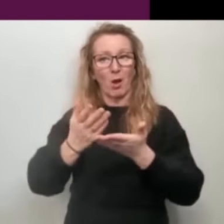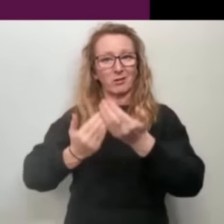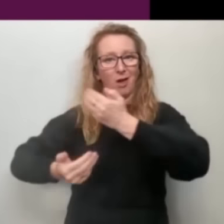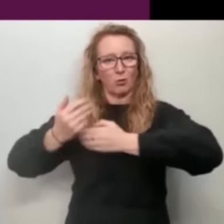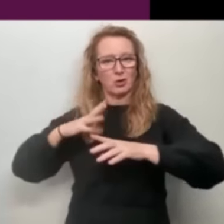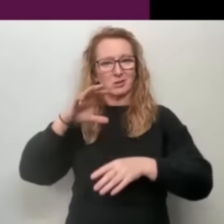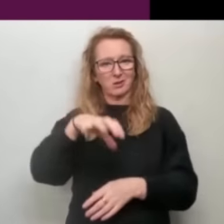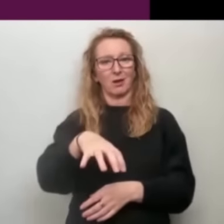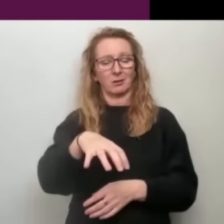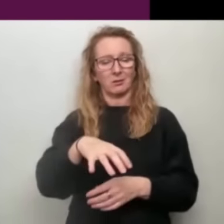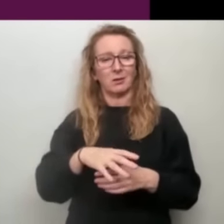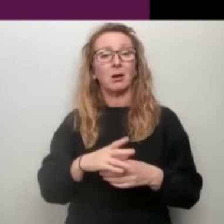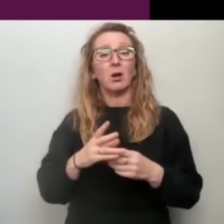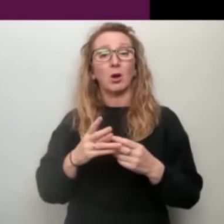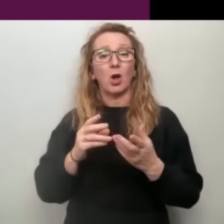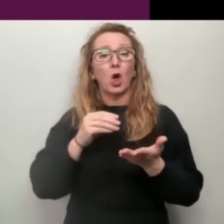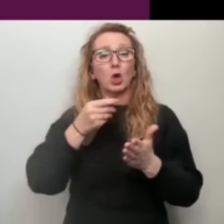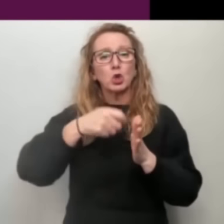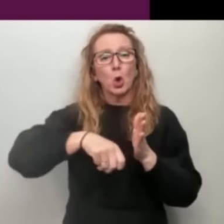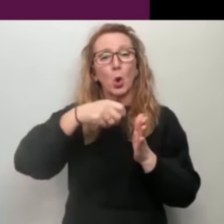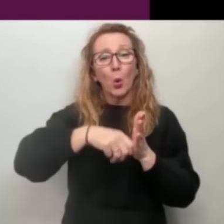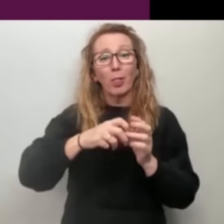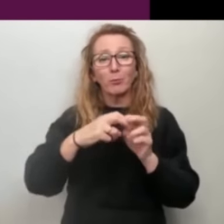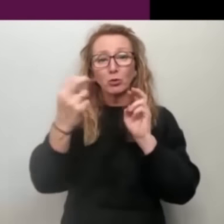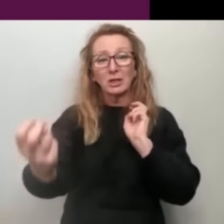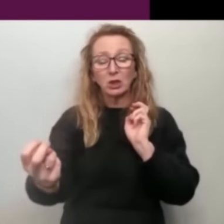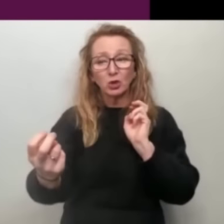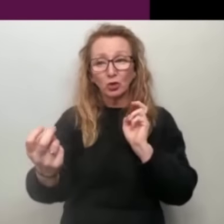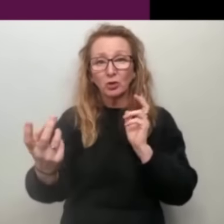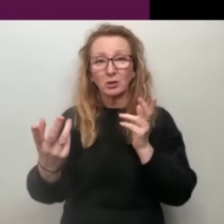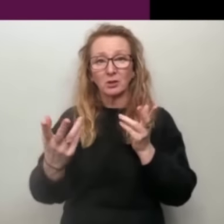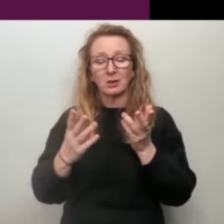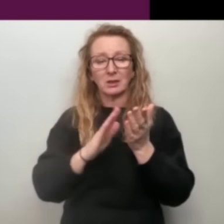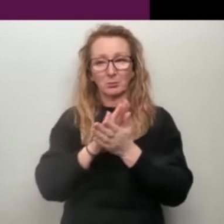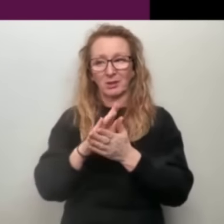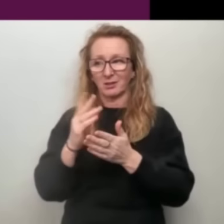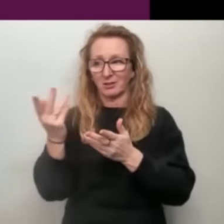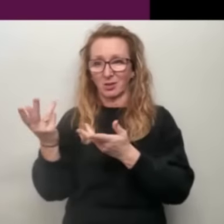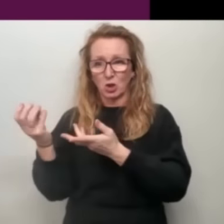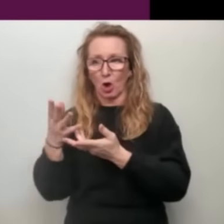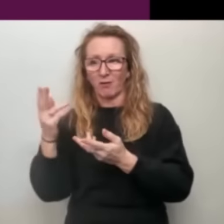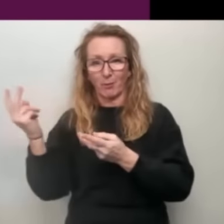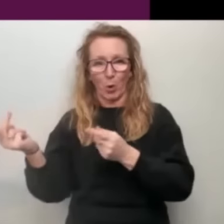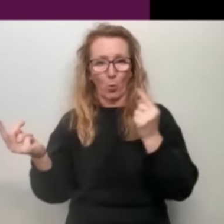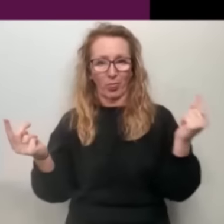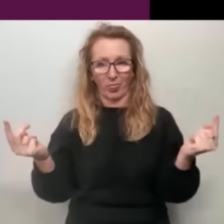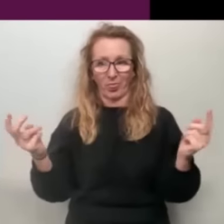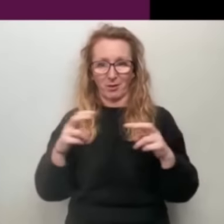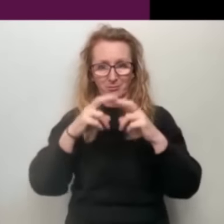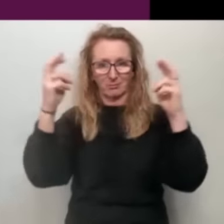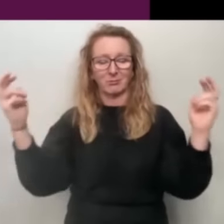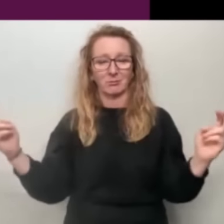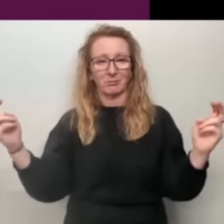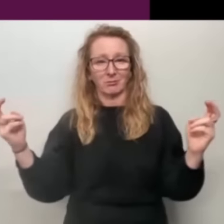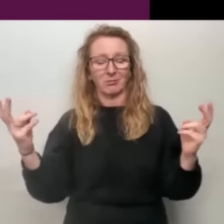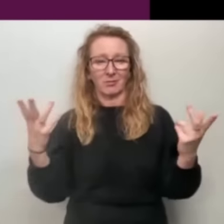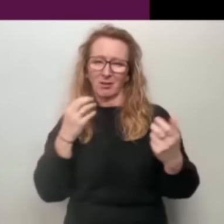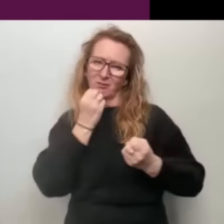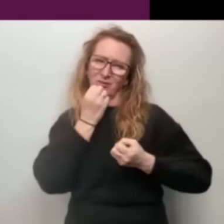It was a toll bridge and it served to link the two sides of the gorge. And while bucolic today the fantastic landscape the gorge